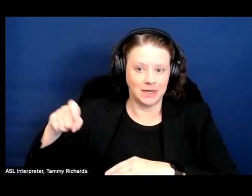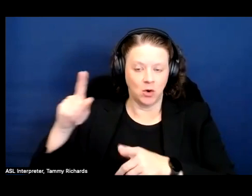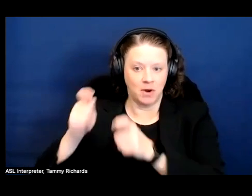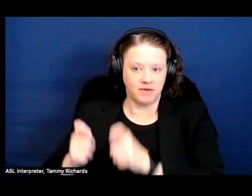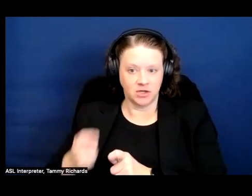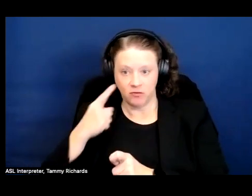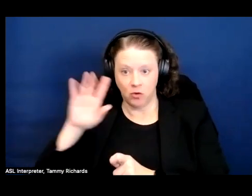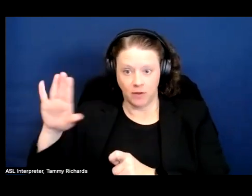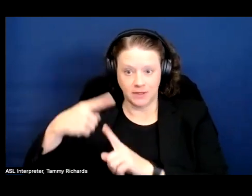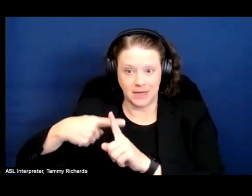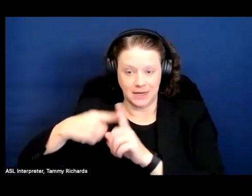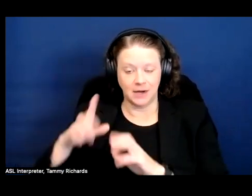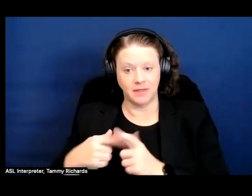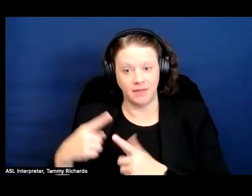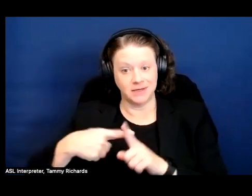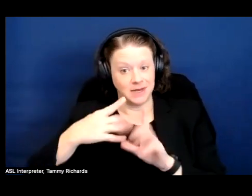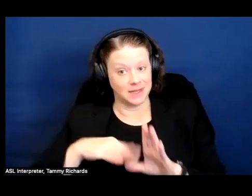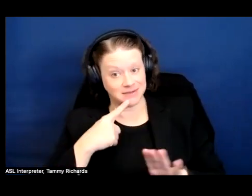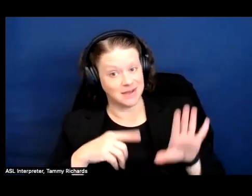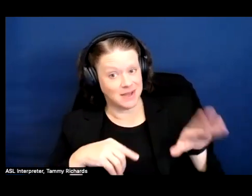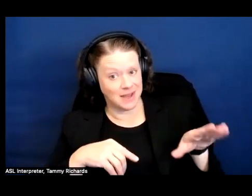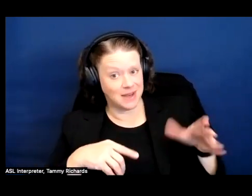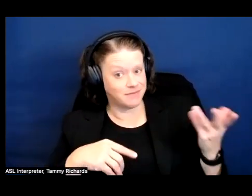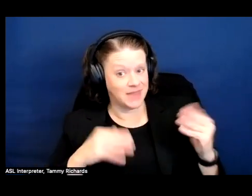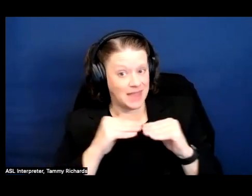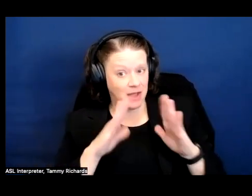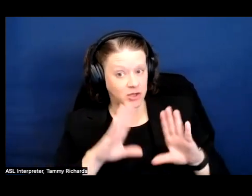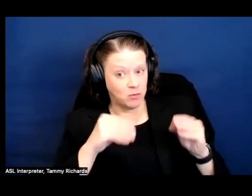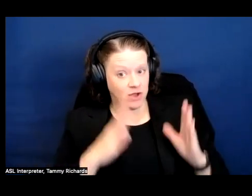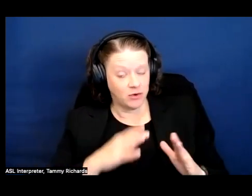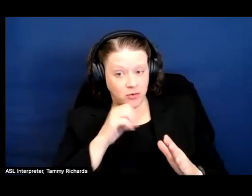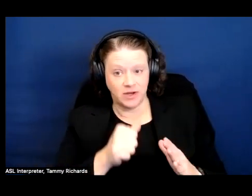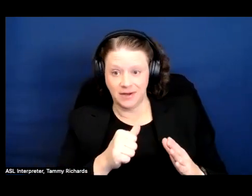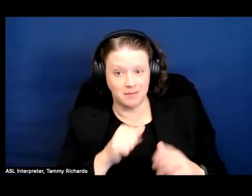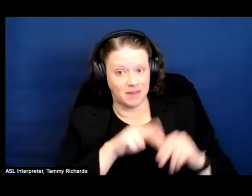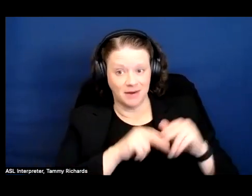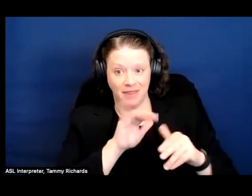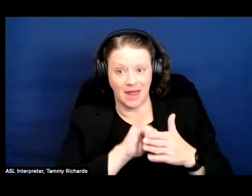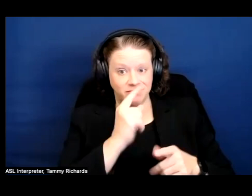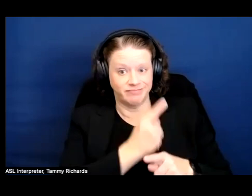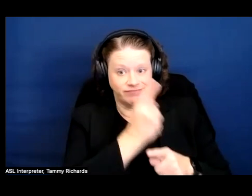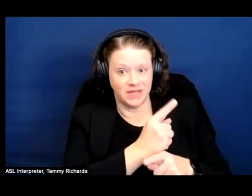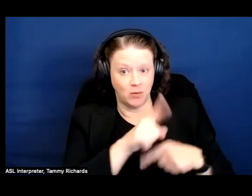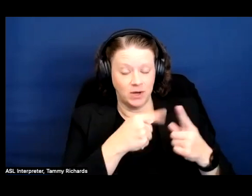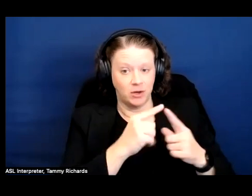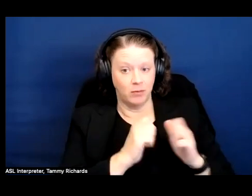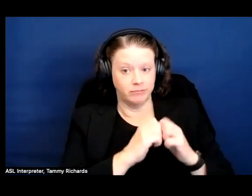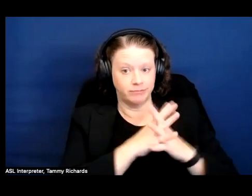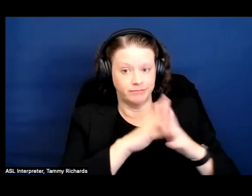And what I will just highlight is that it's important to be aware in your jurisdiction